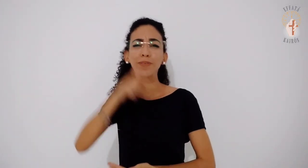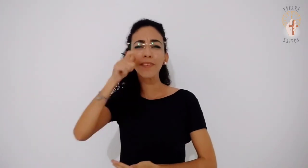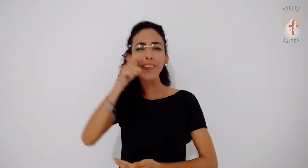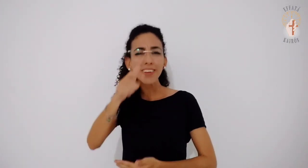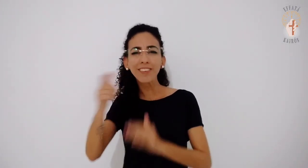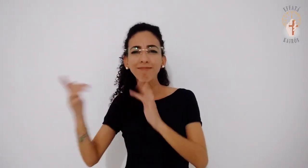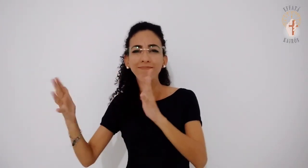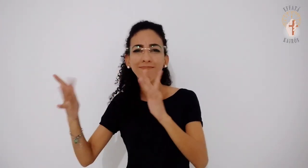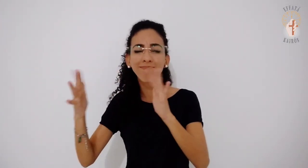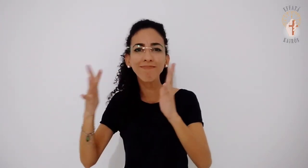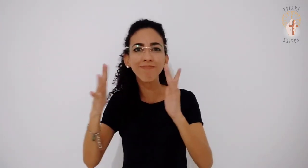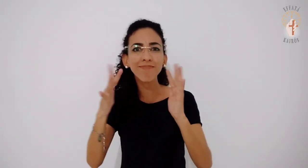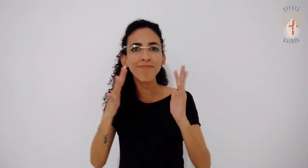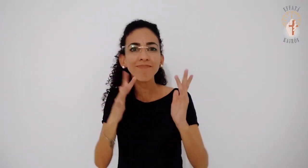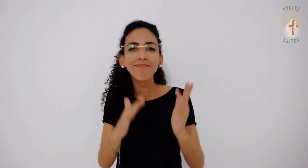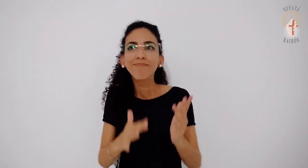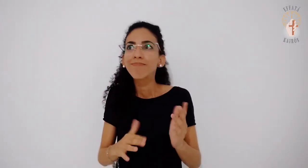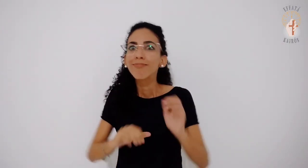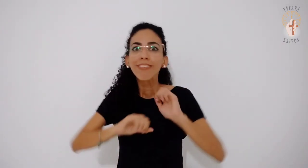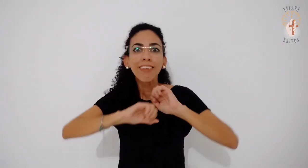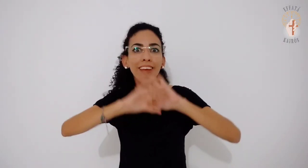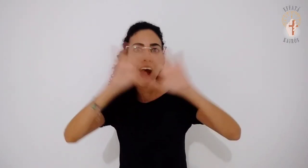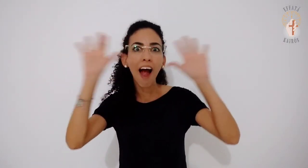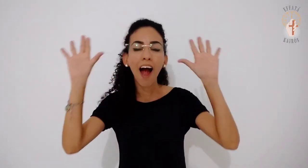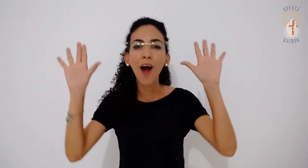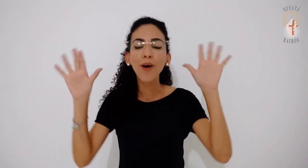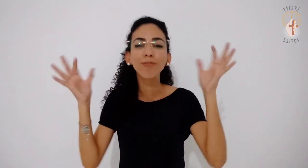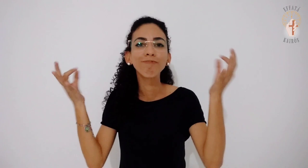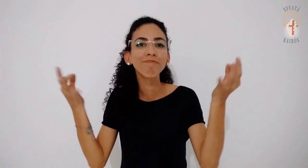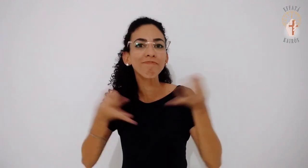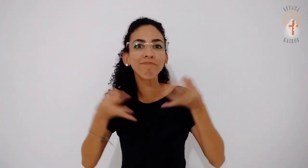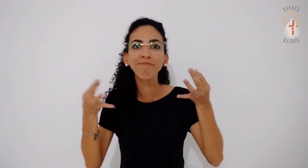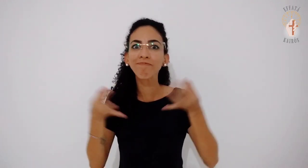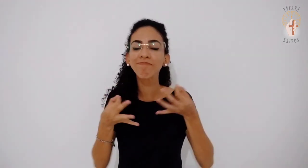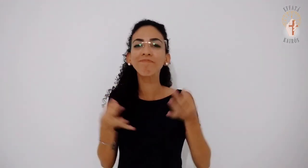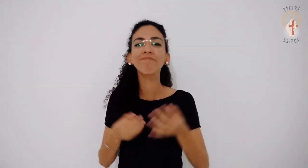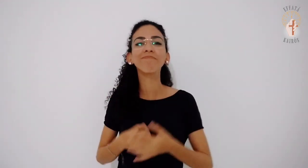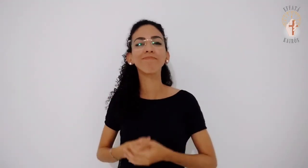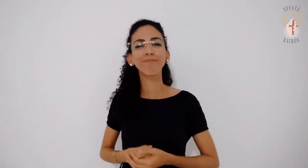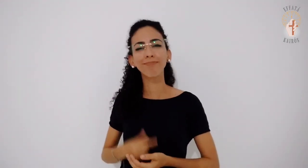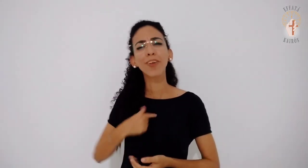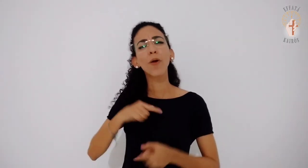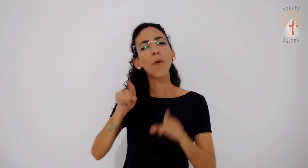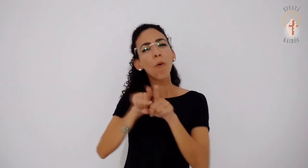Did you enjoy watching ?!